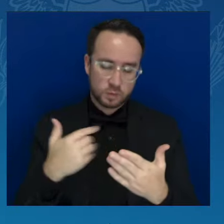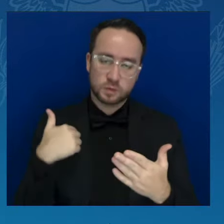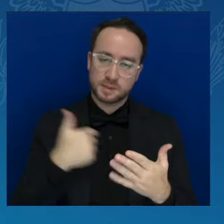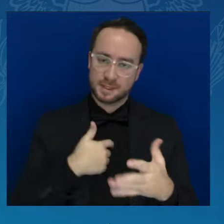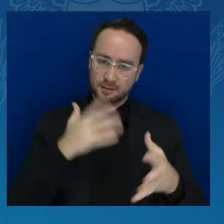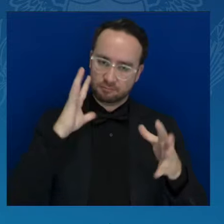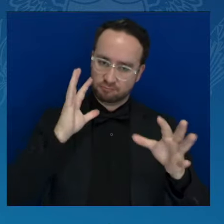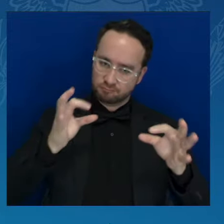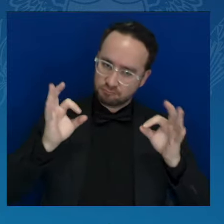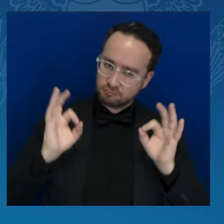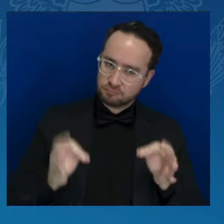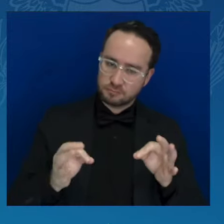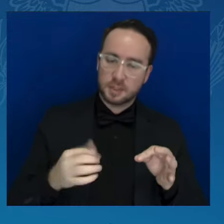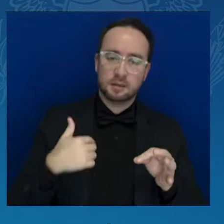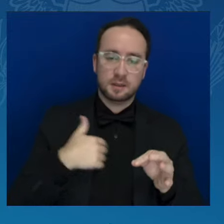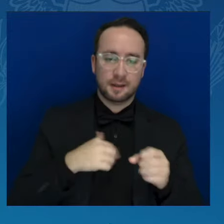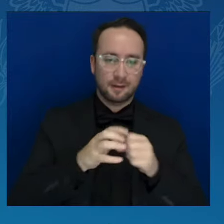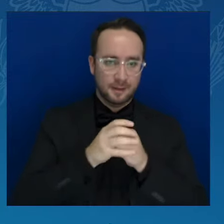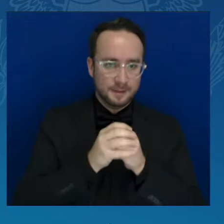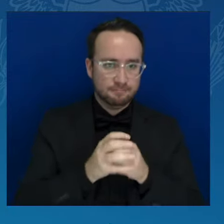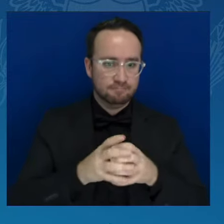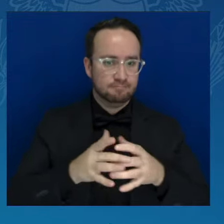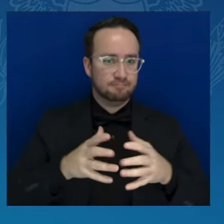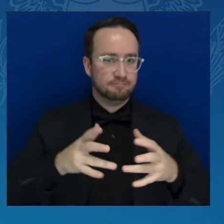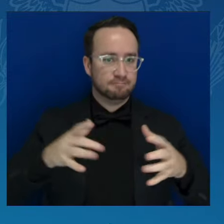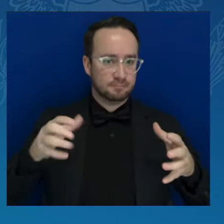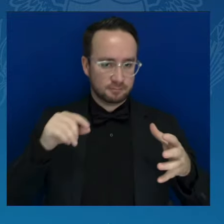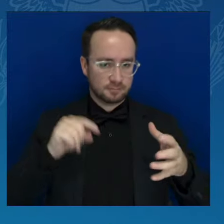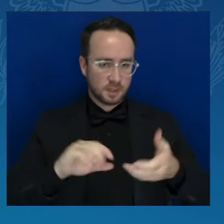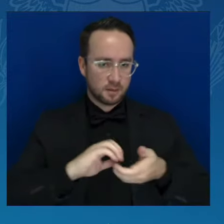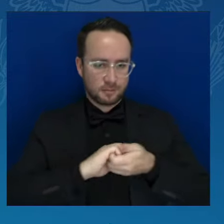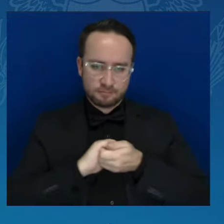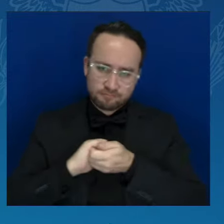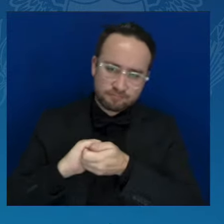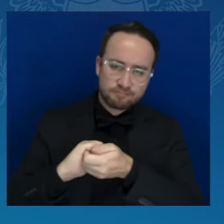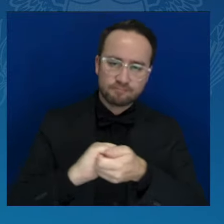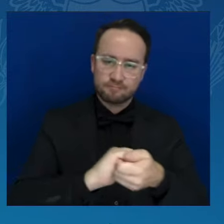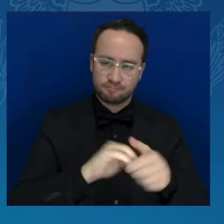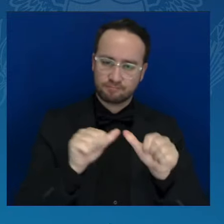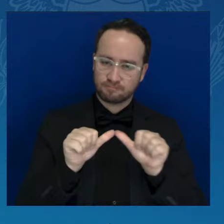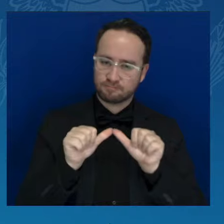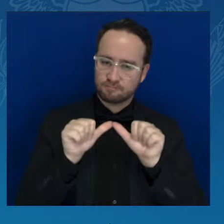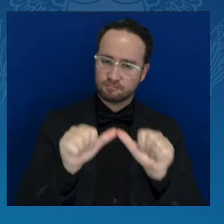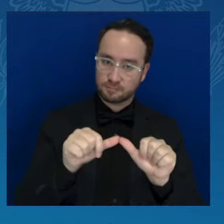Like we did this past October in Baku, when we agreed to take practical steps to increase mission deconfliction